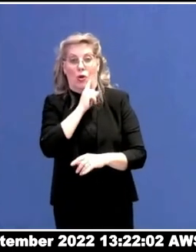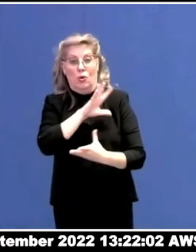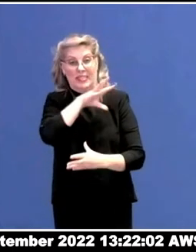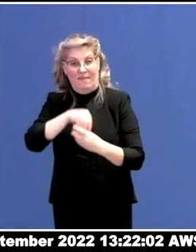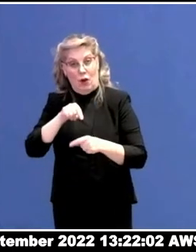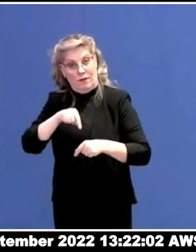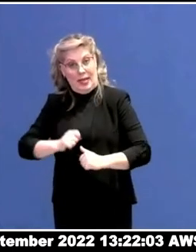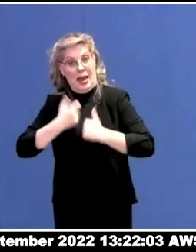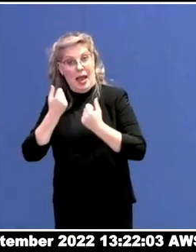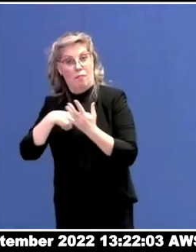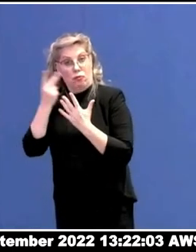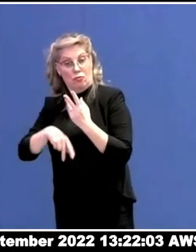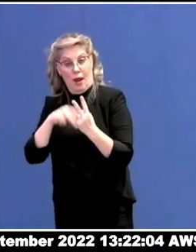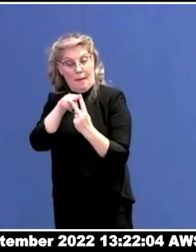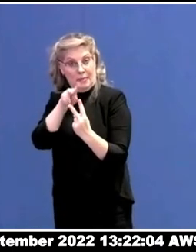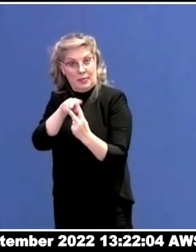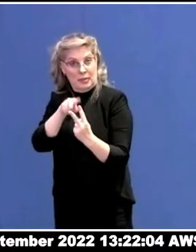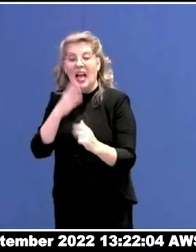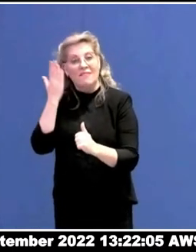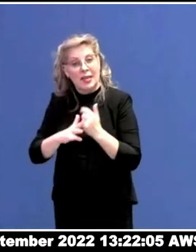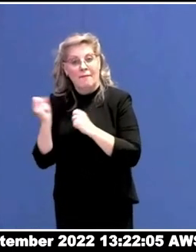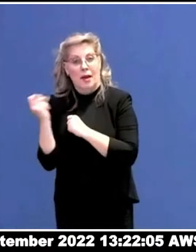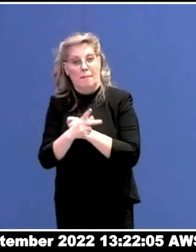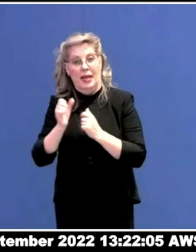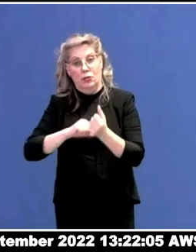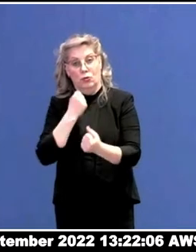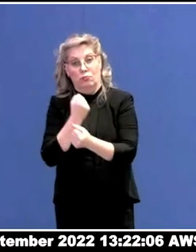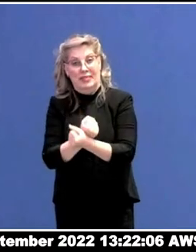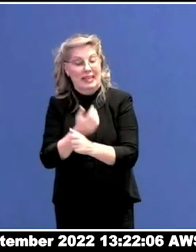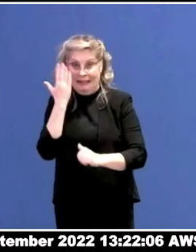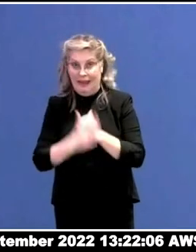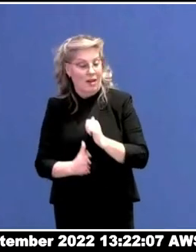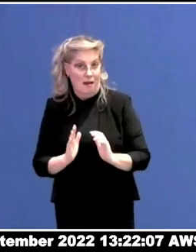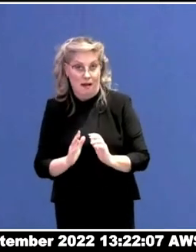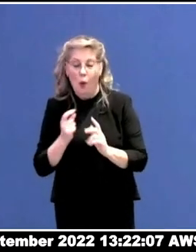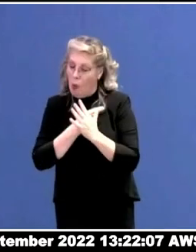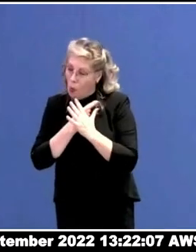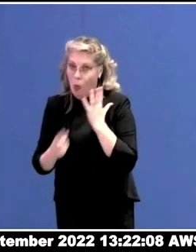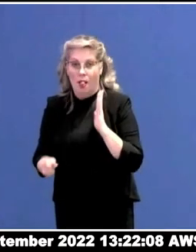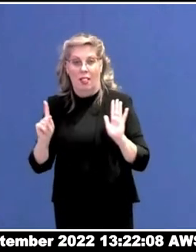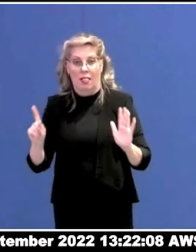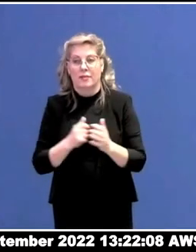Further, there was a program that was funded - and it was a decade ago now. It was called the Special Circumstances Court.